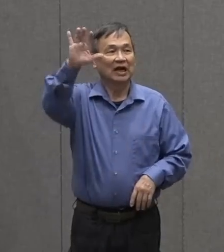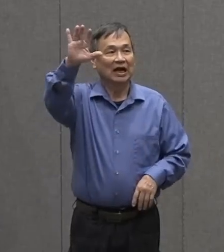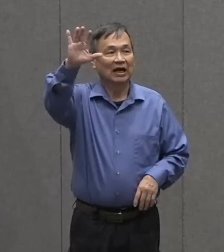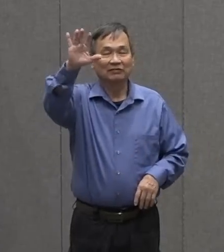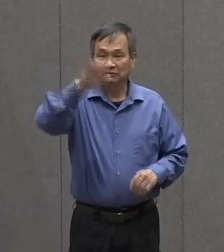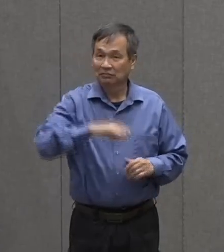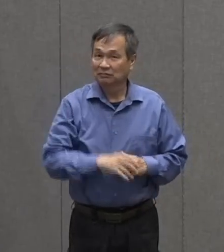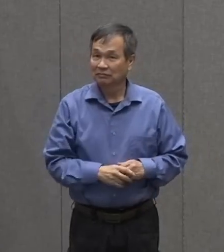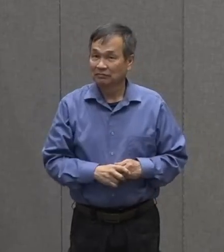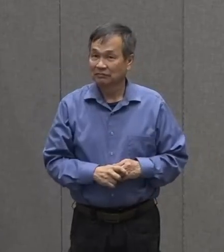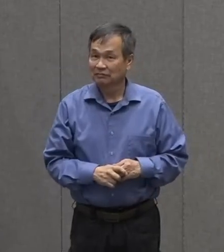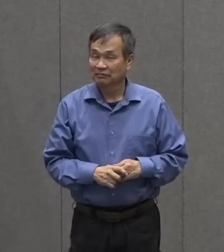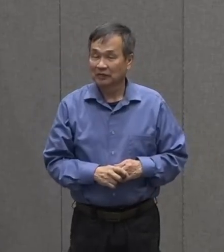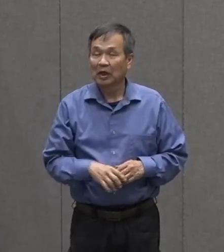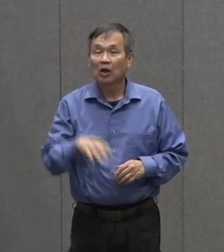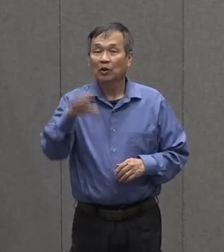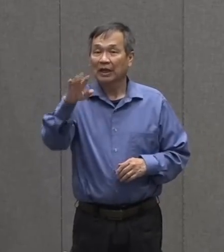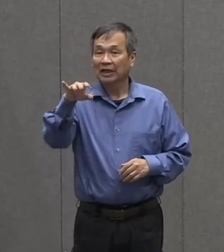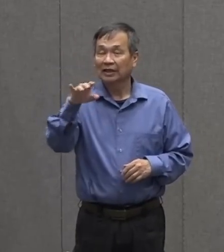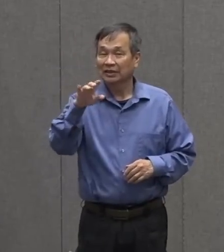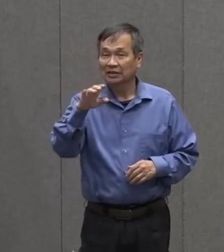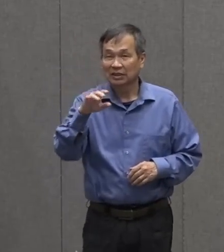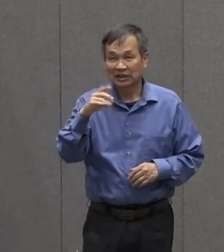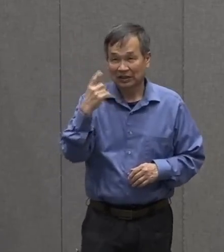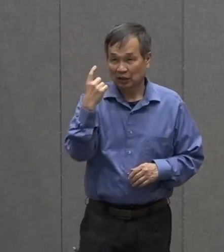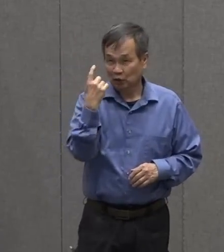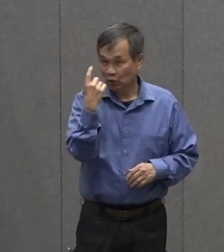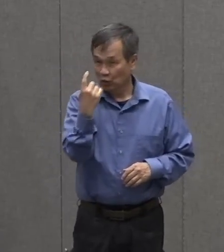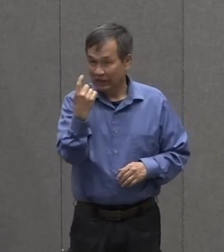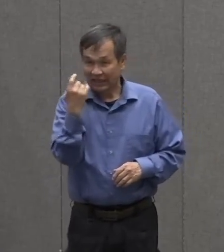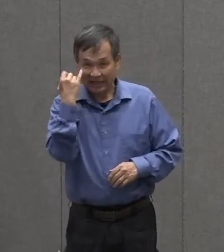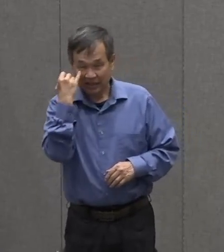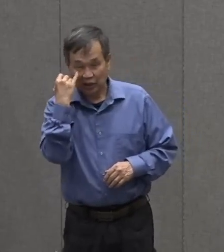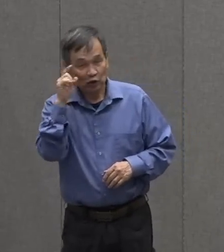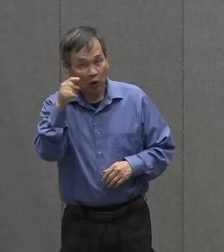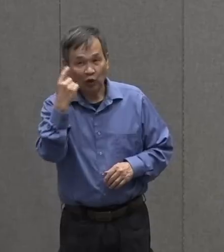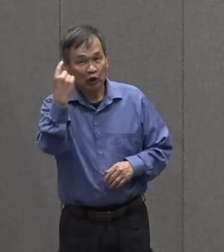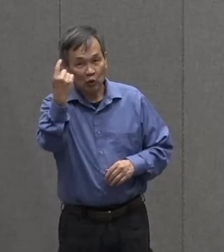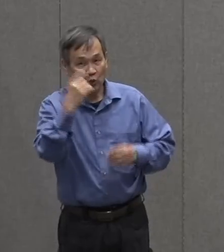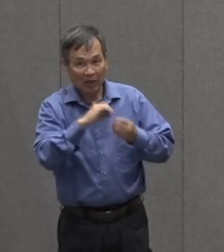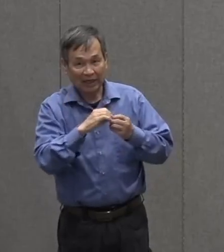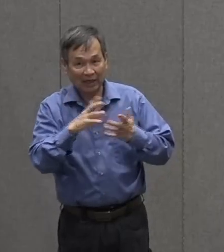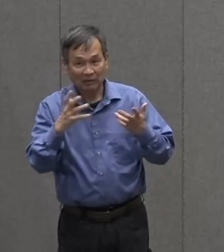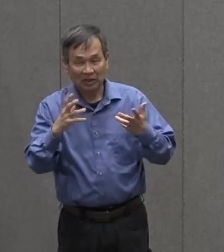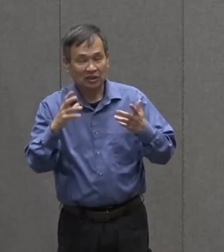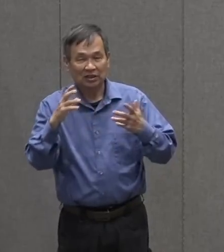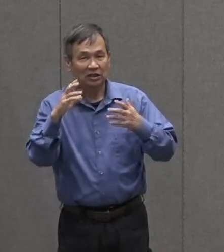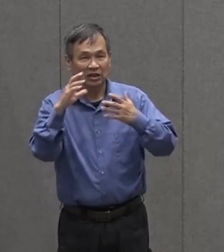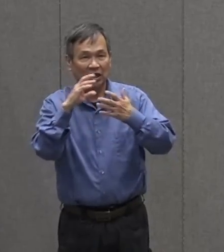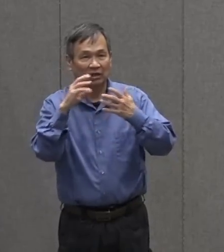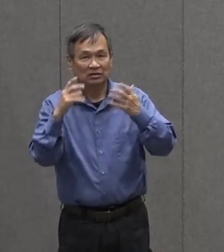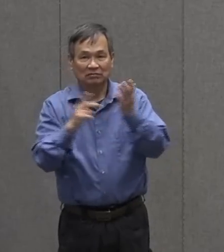that we did talk about is there's only one number of every number here. There's no copies on this one.